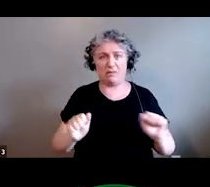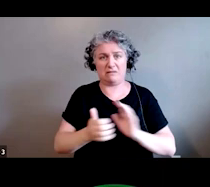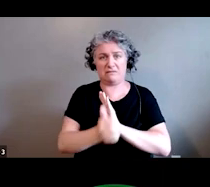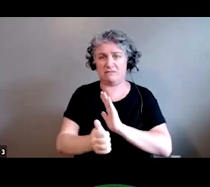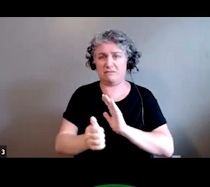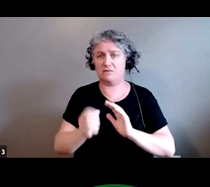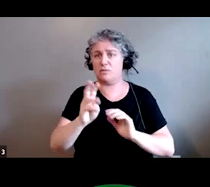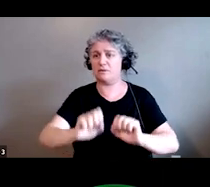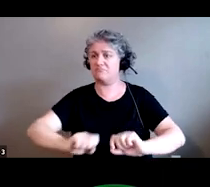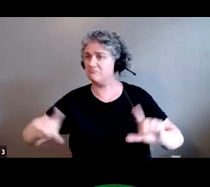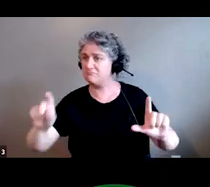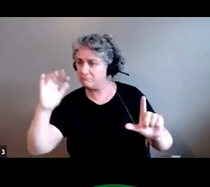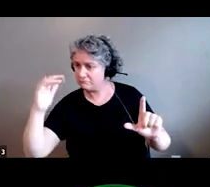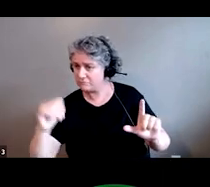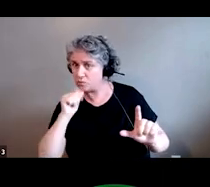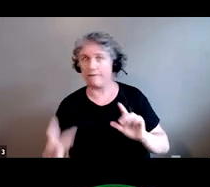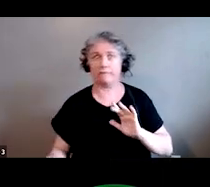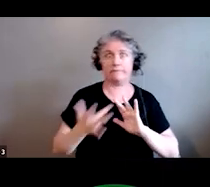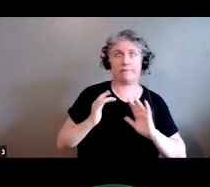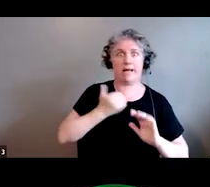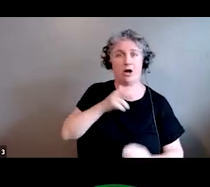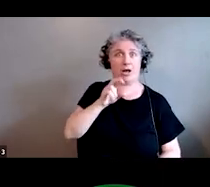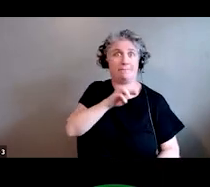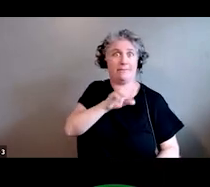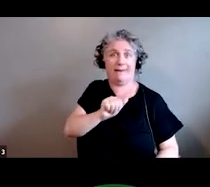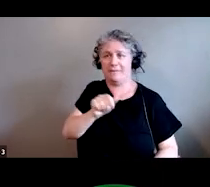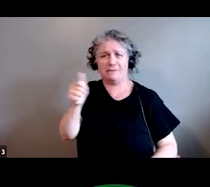have to come to a specialized organization like ours to ask the questions of, hey, I'm